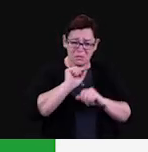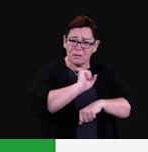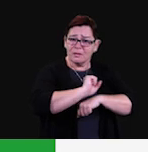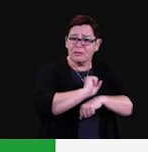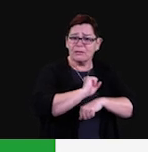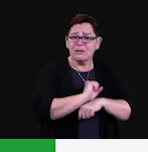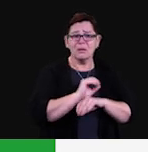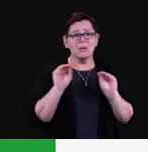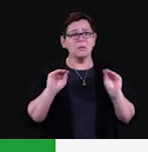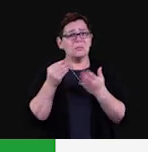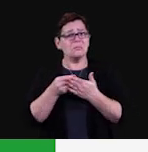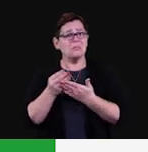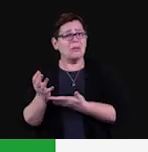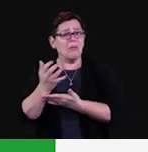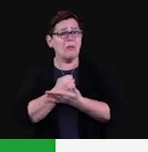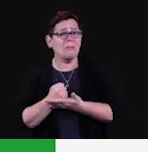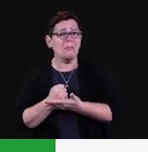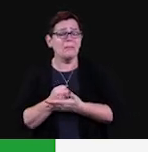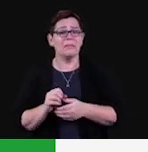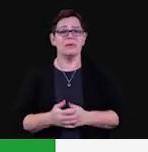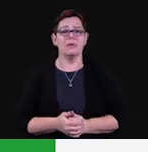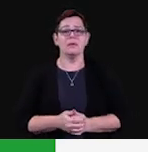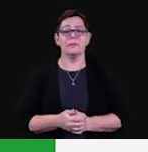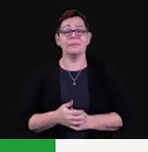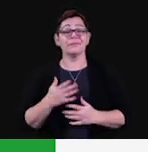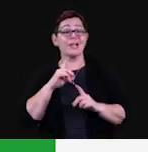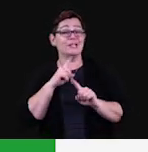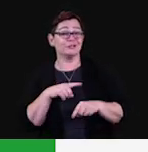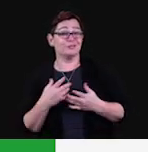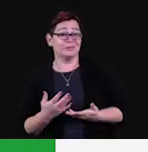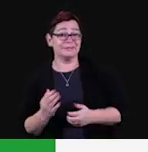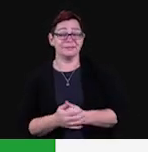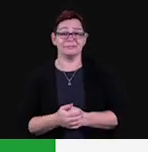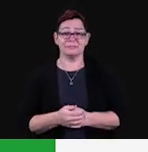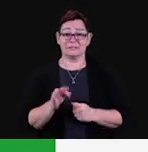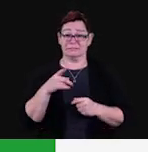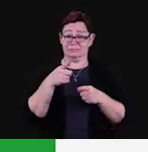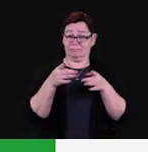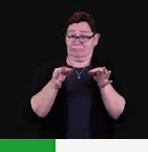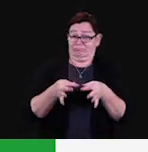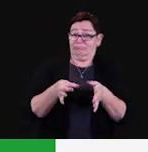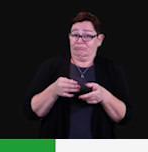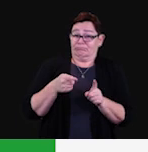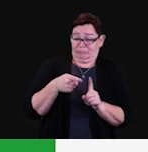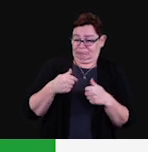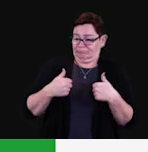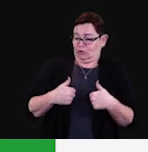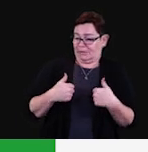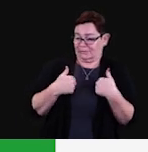The answer is: If you determine you are a resident of Canada for tax purposes, it’s important